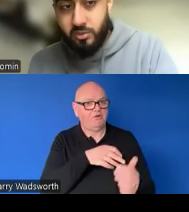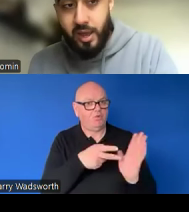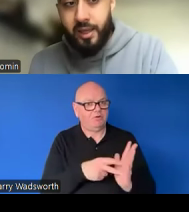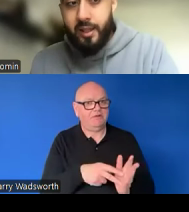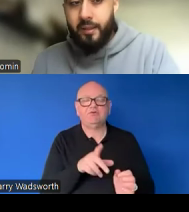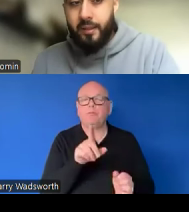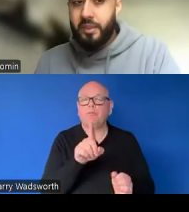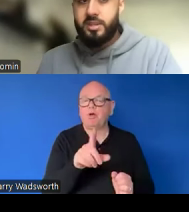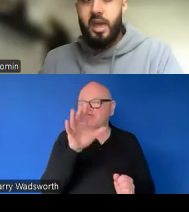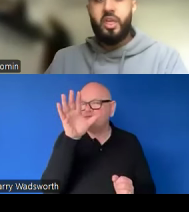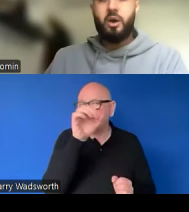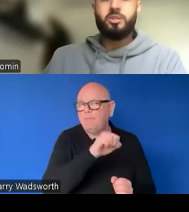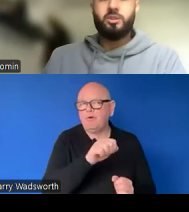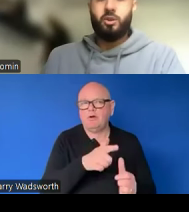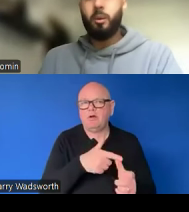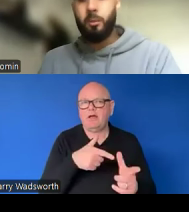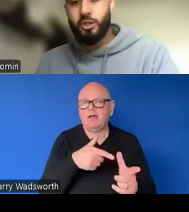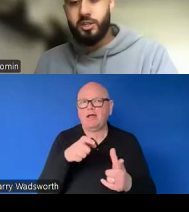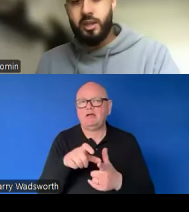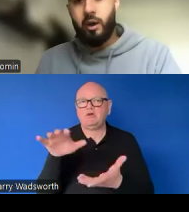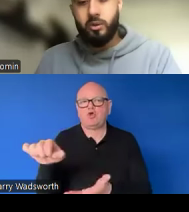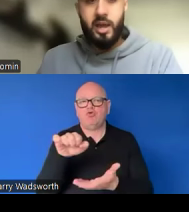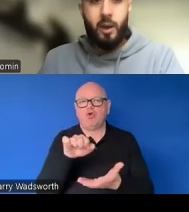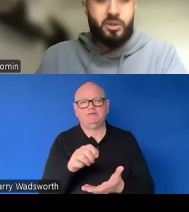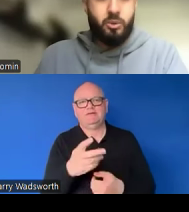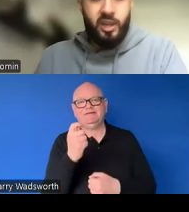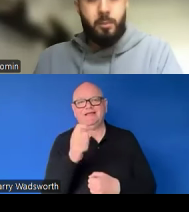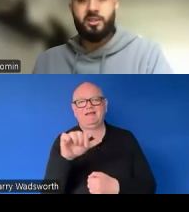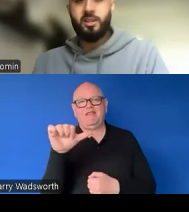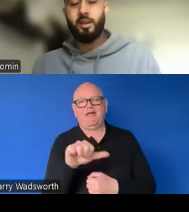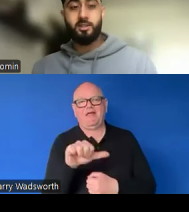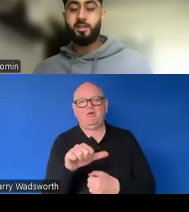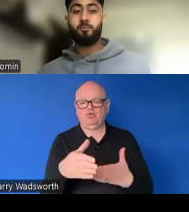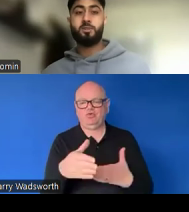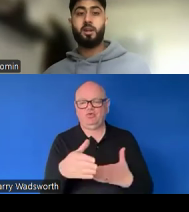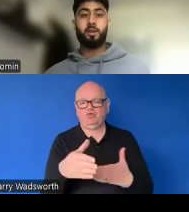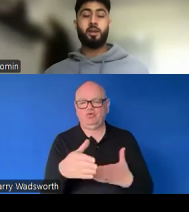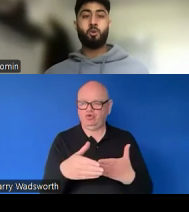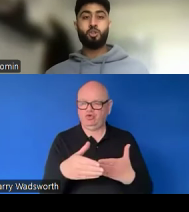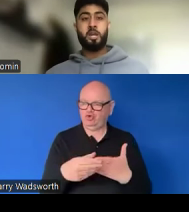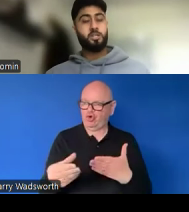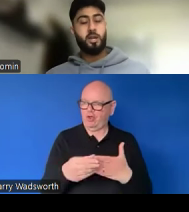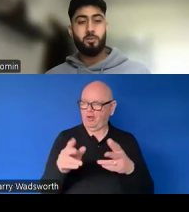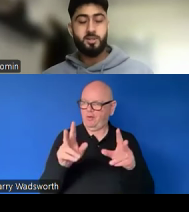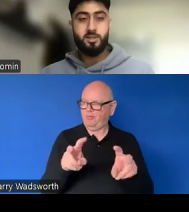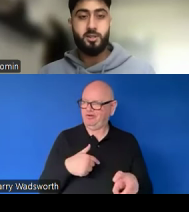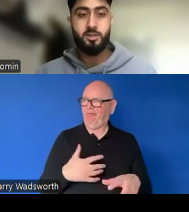where this $10,000 budget sounds absolutely amazing and it seems like it could change any businesses